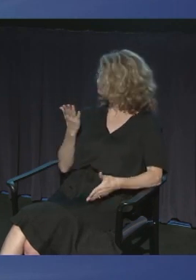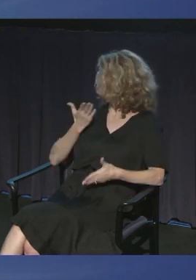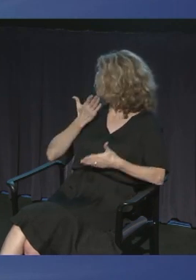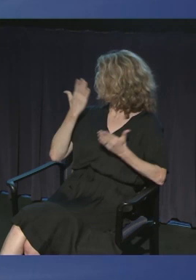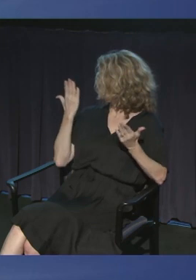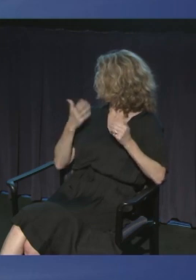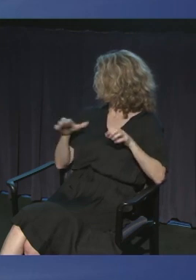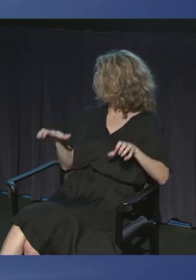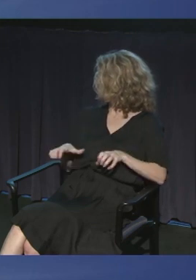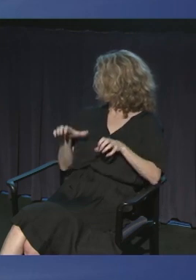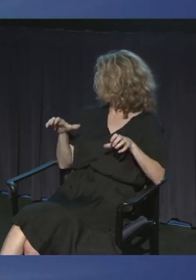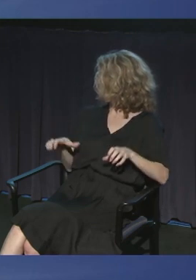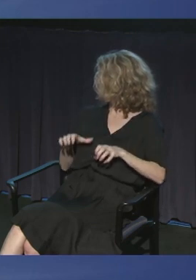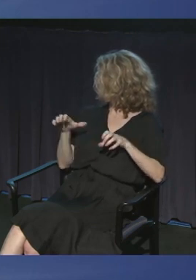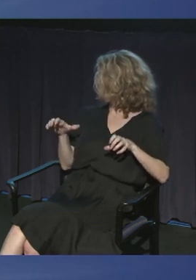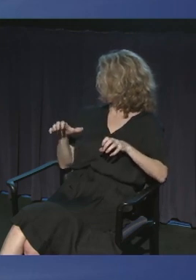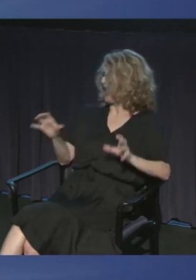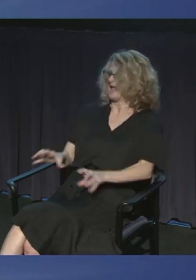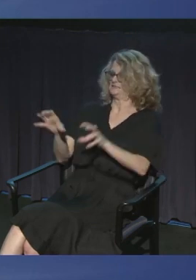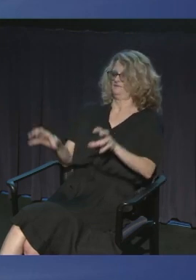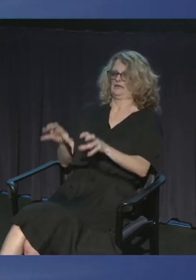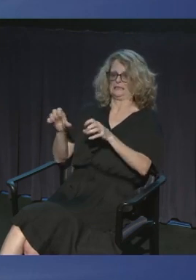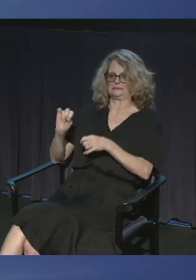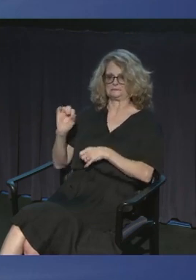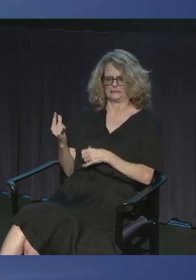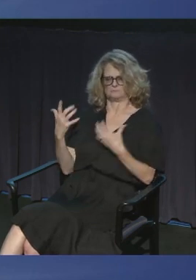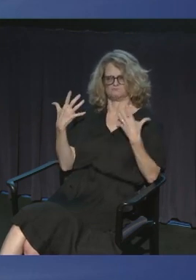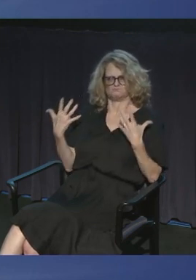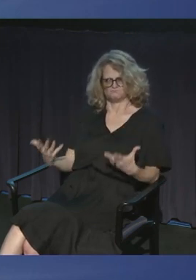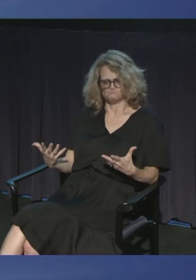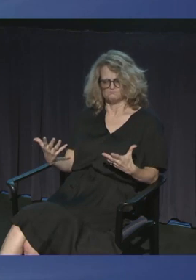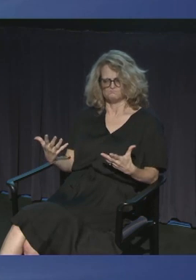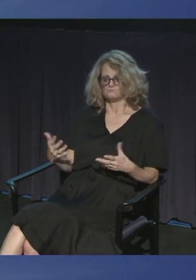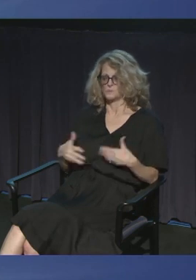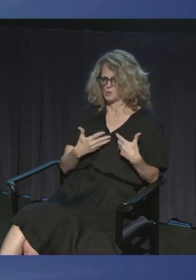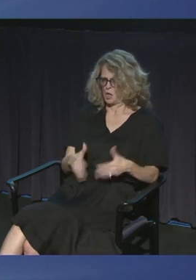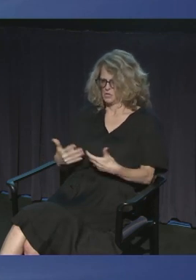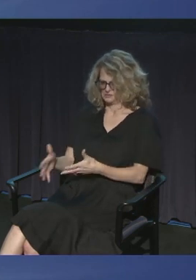(CORRECTION) INHIBITION OF STING PATHWAY ITSELF -- WE WANTED TO KNOW IF WE COULD USE